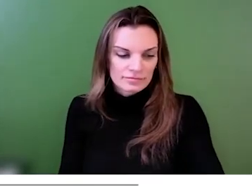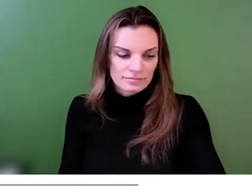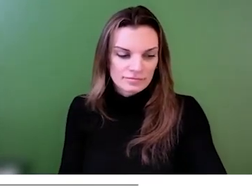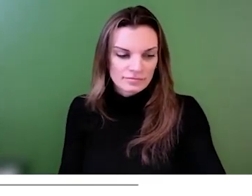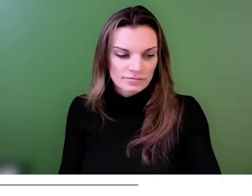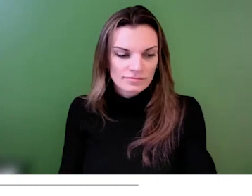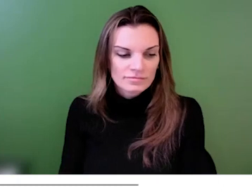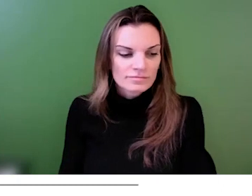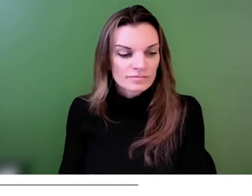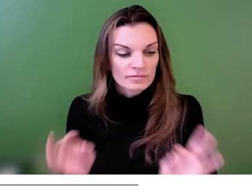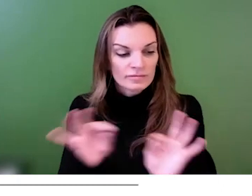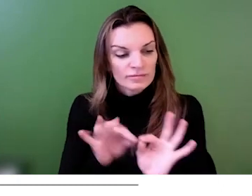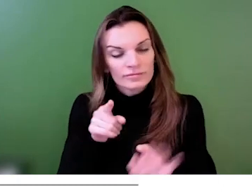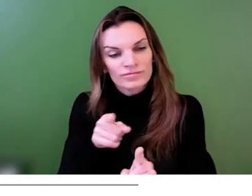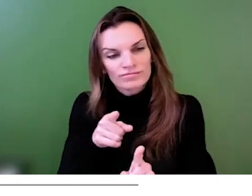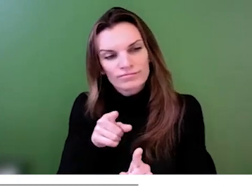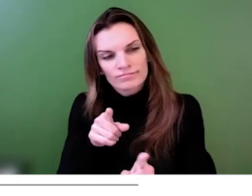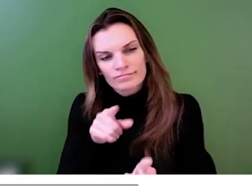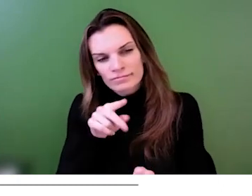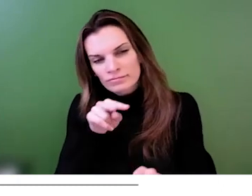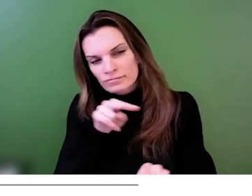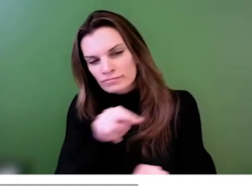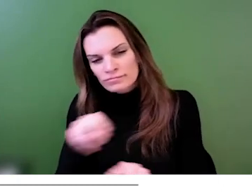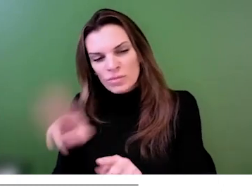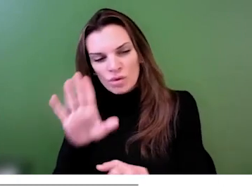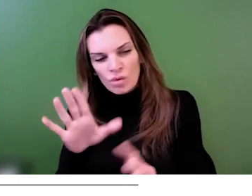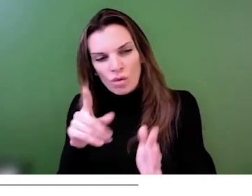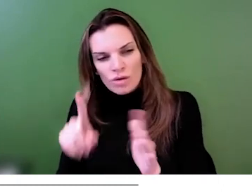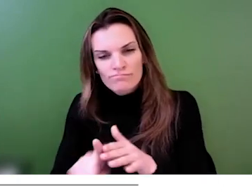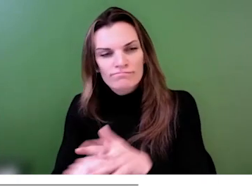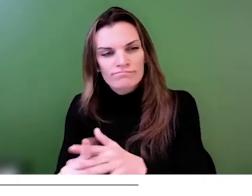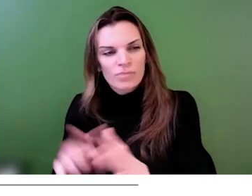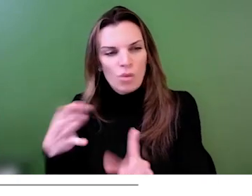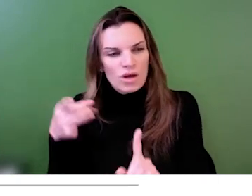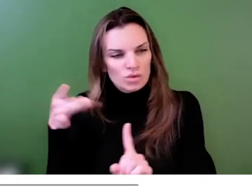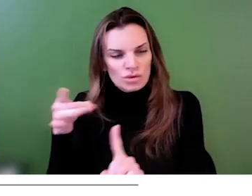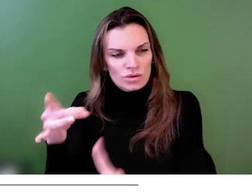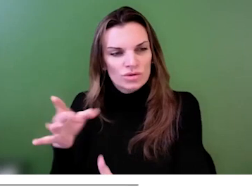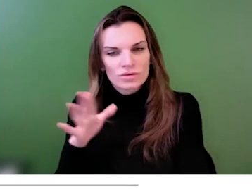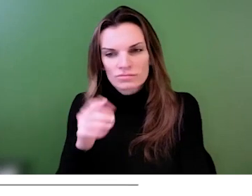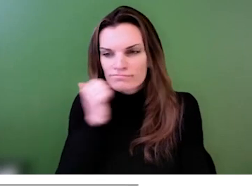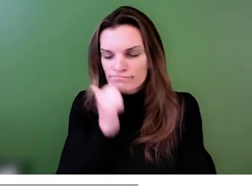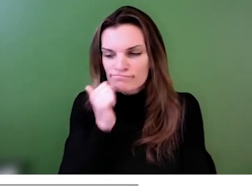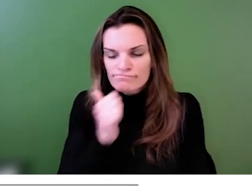track your symptoms and your triggers. So tracking your symptoms everyday. So what